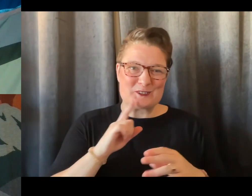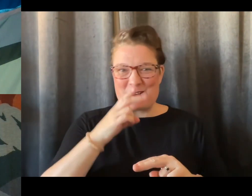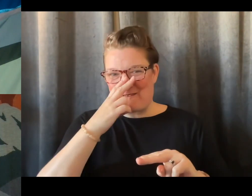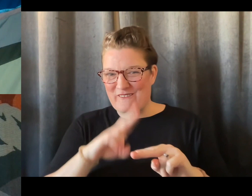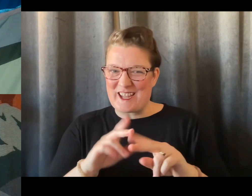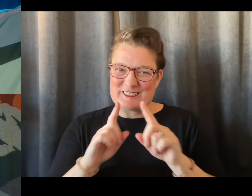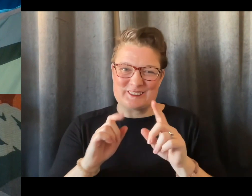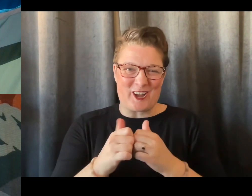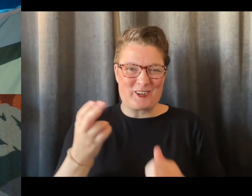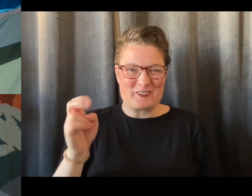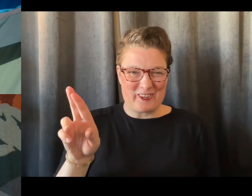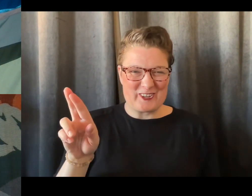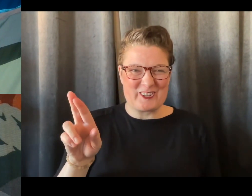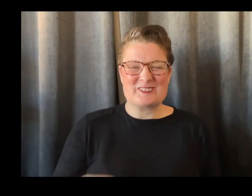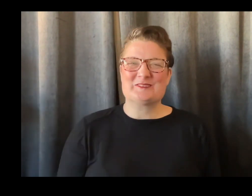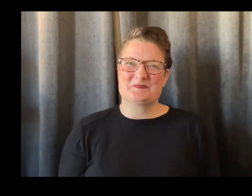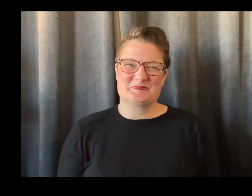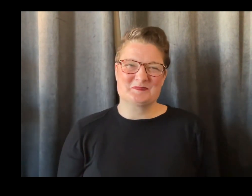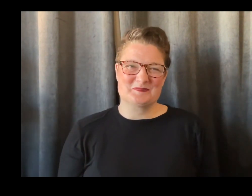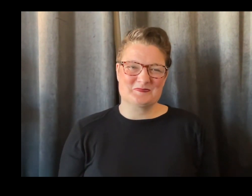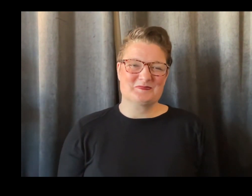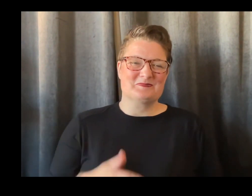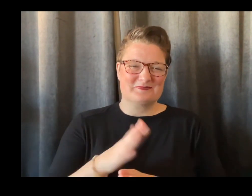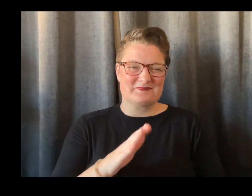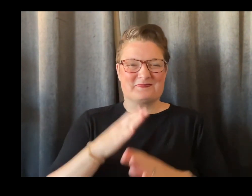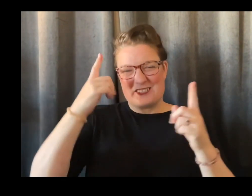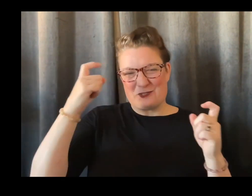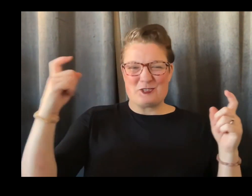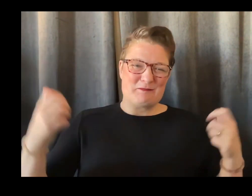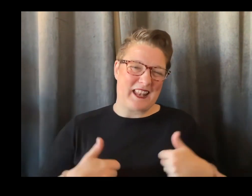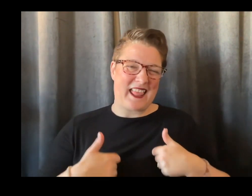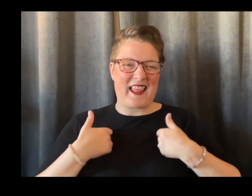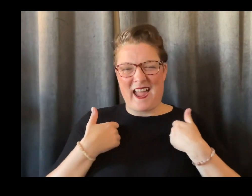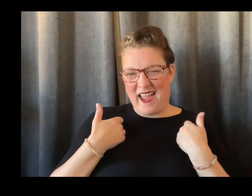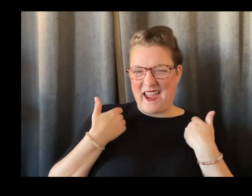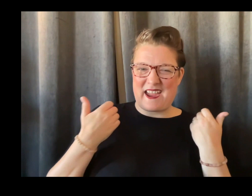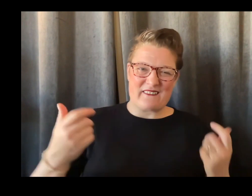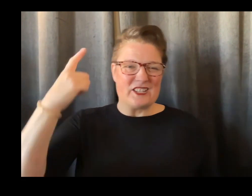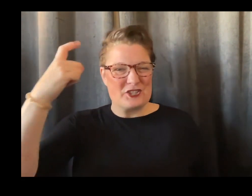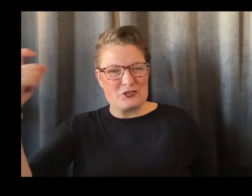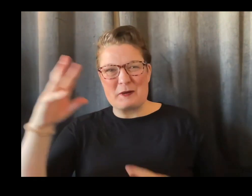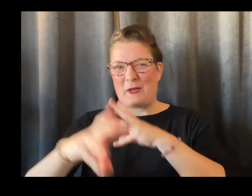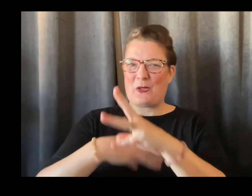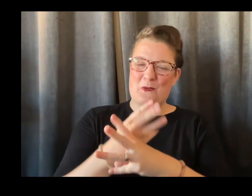Rebekah: Such a joy. Dream it alive. Dreaming the World to Come.